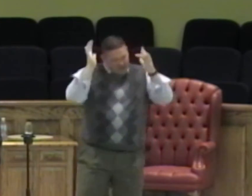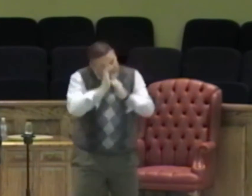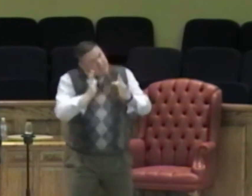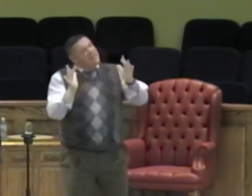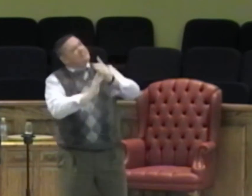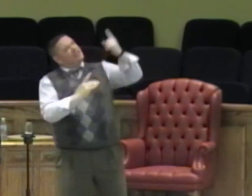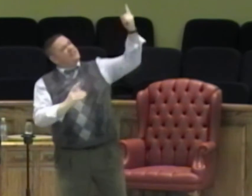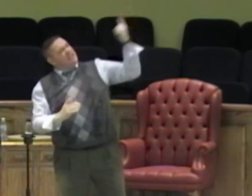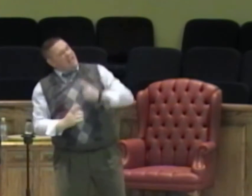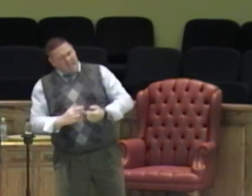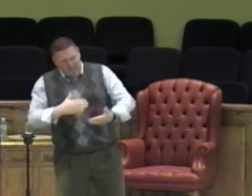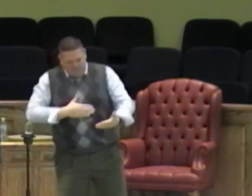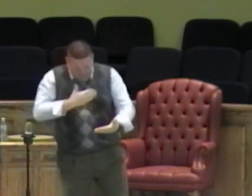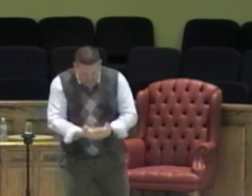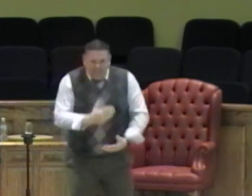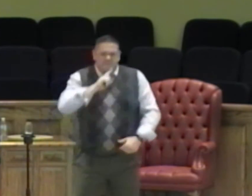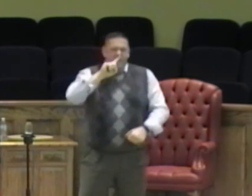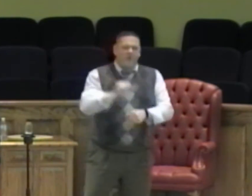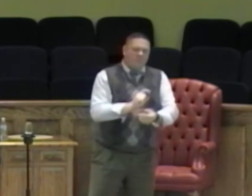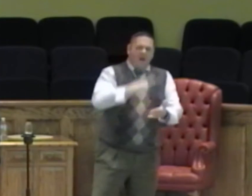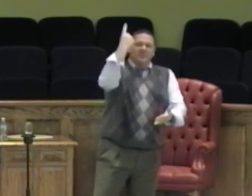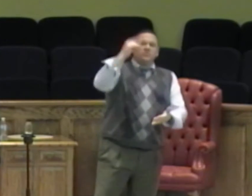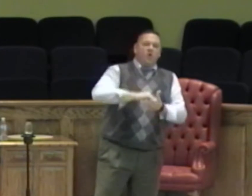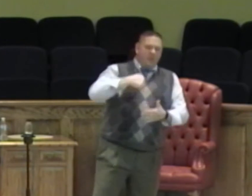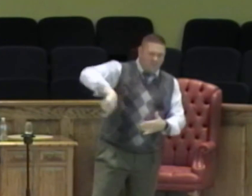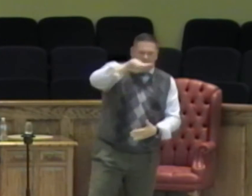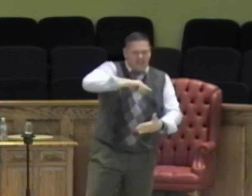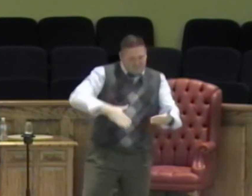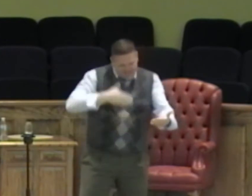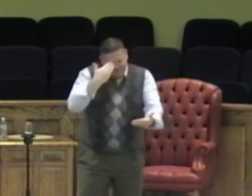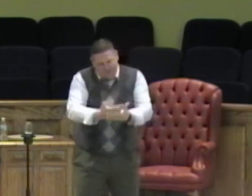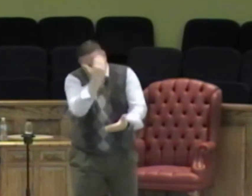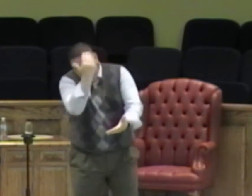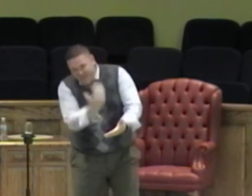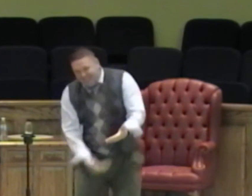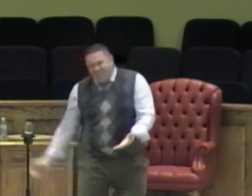Jesus came to be born once So that we could be born again